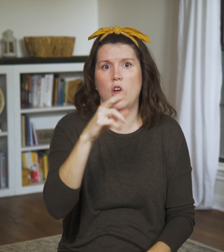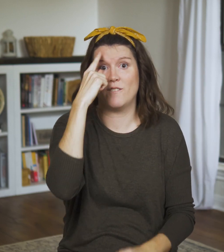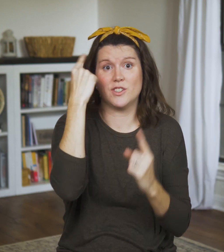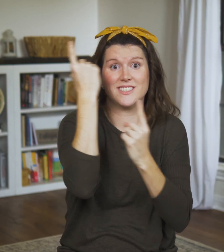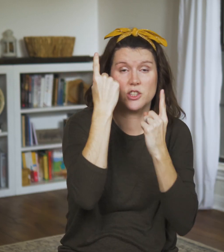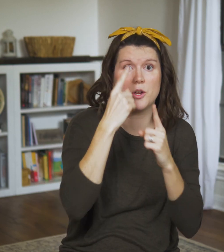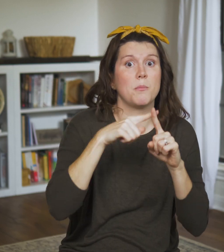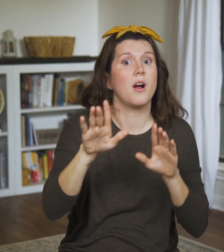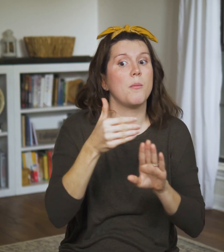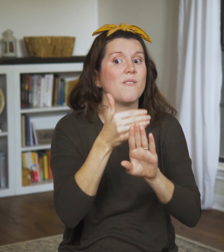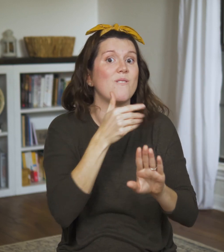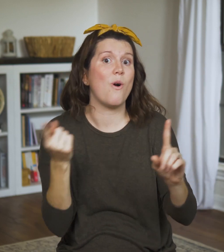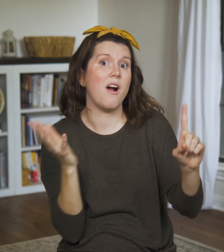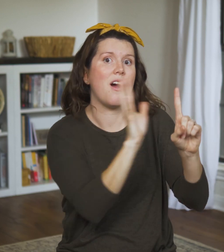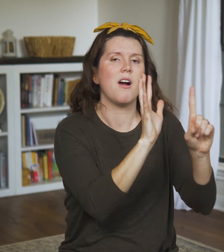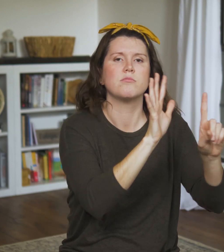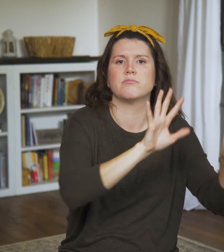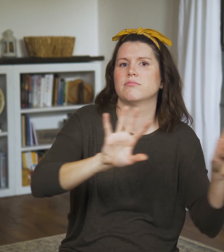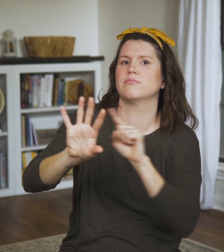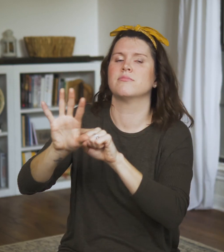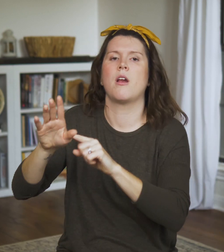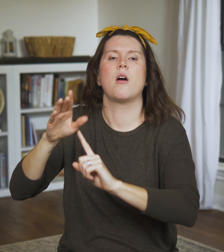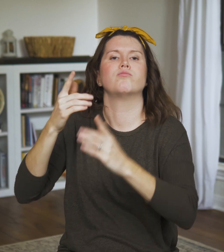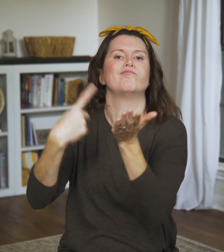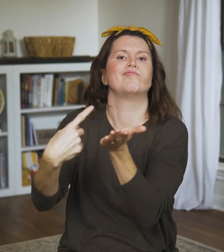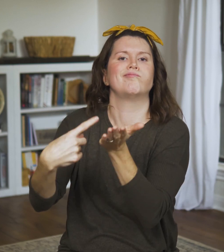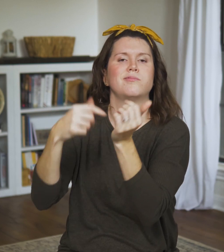will be given no inheritance of the land because